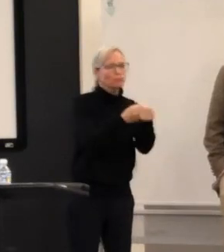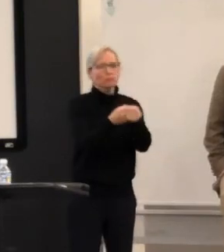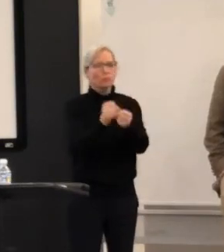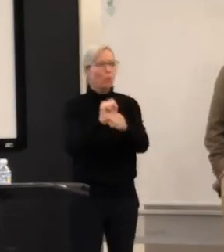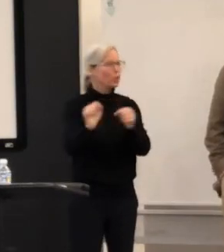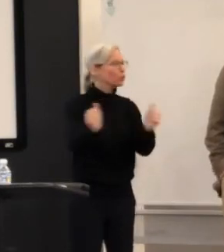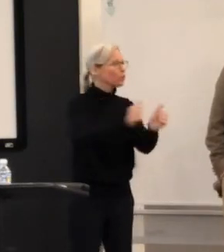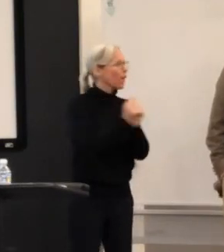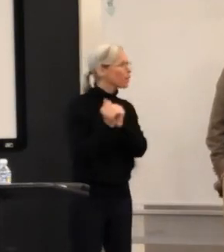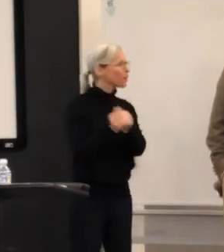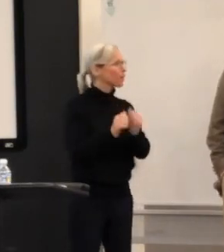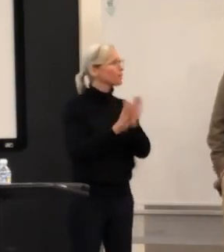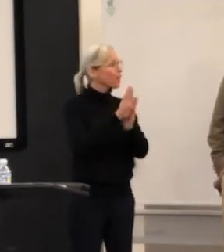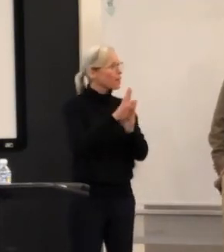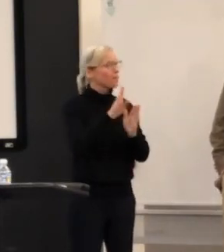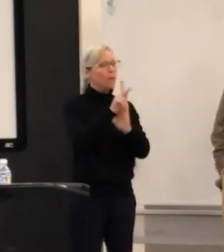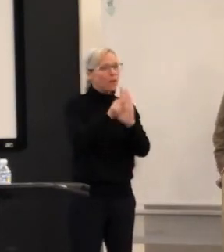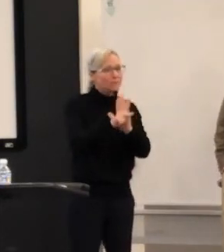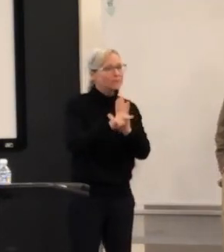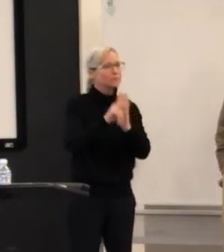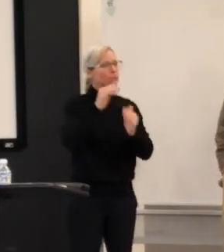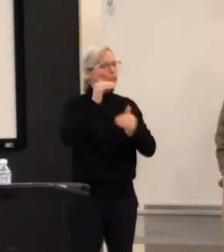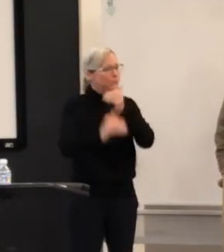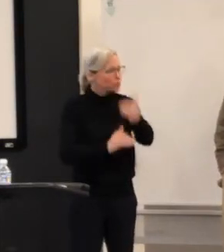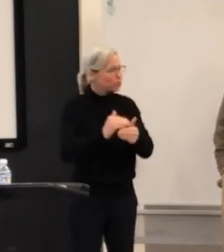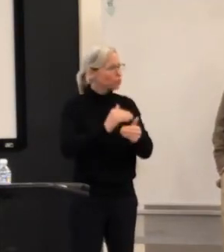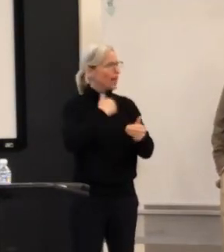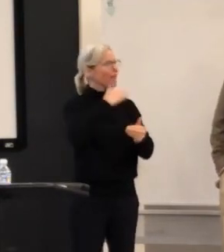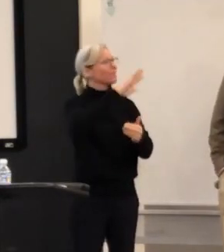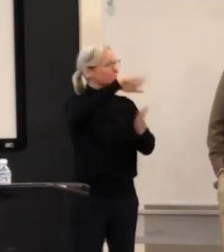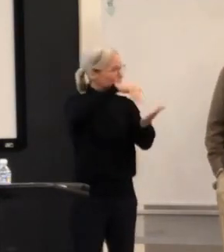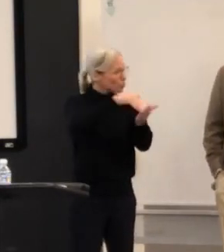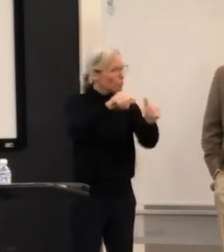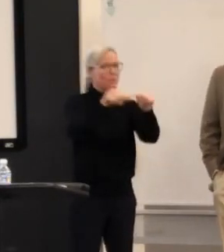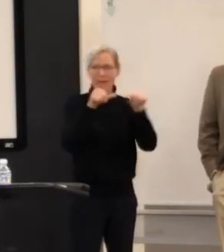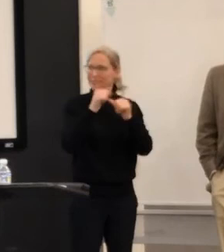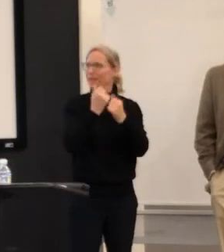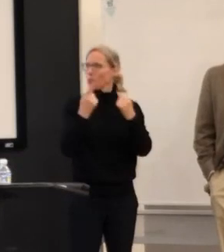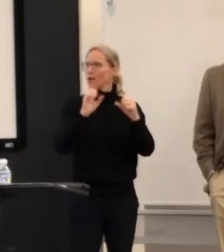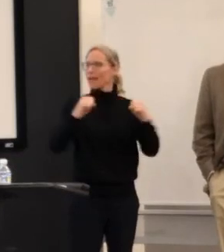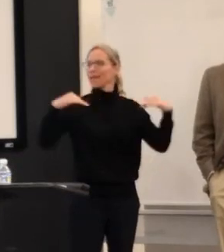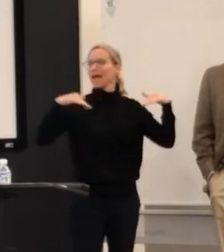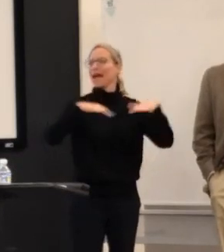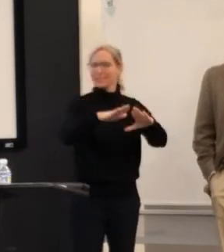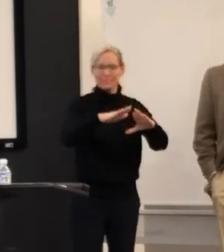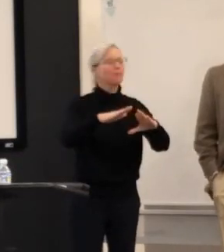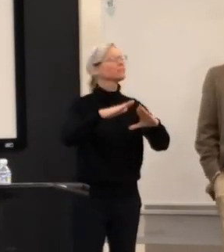and procedures and centralized information that everyone can have access to, to help guide them